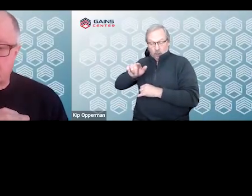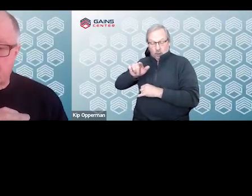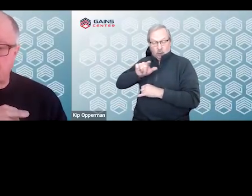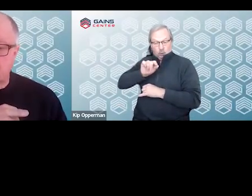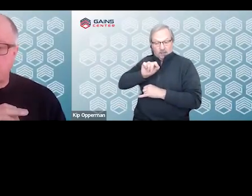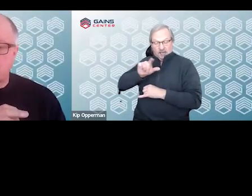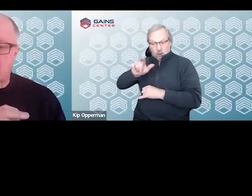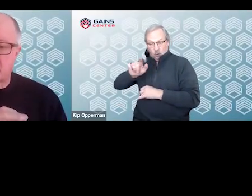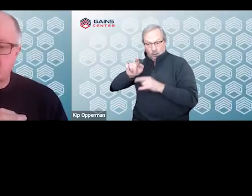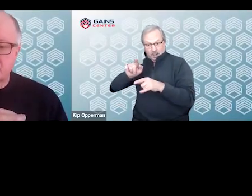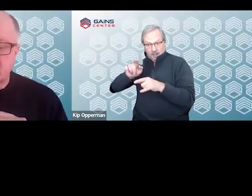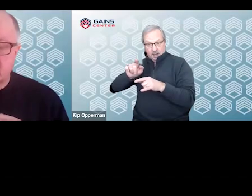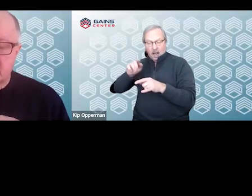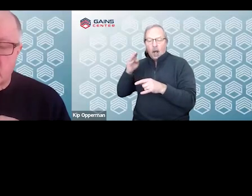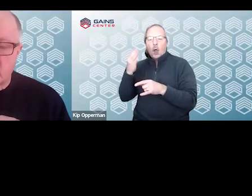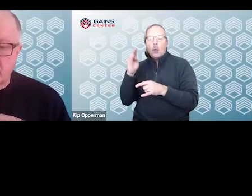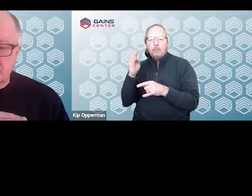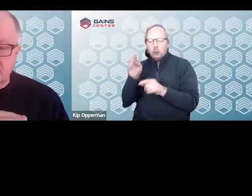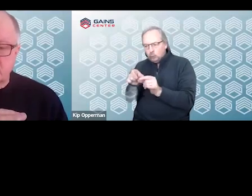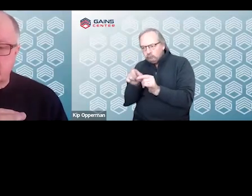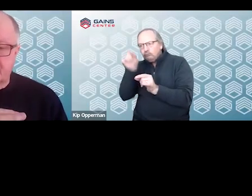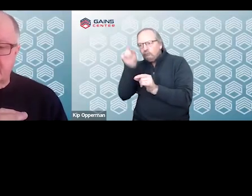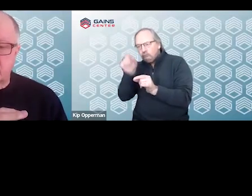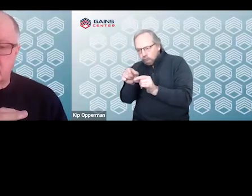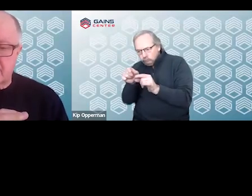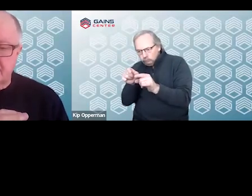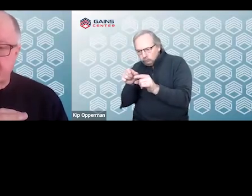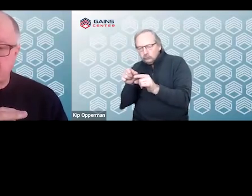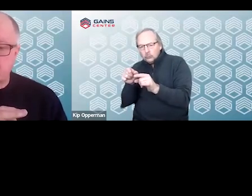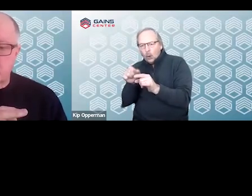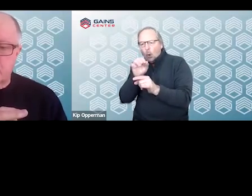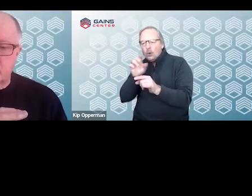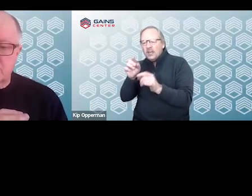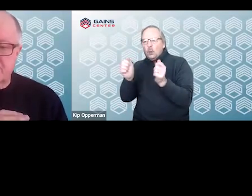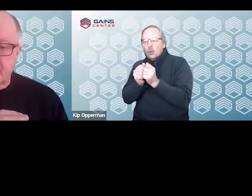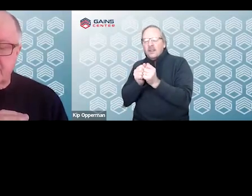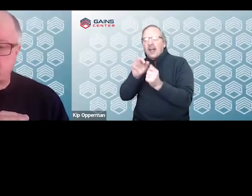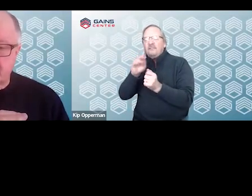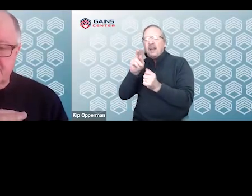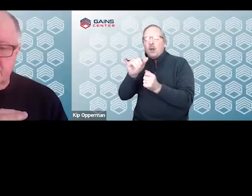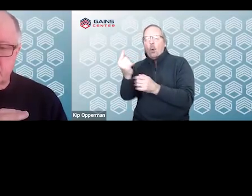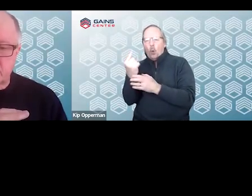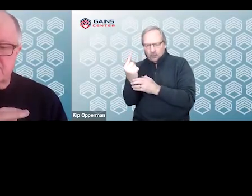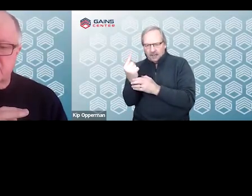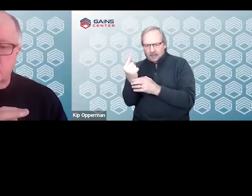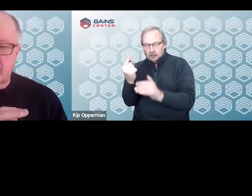the blue part of the bar, are those overdoses with fentanyl only. The purple was fentanyl plus stimulants.